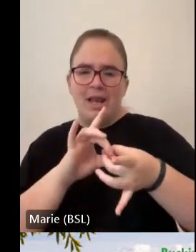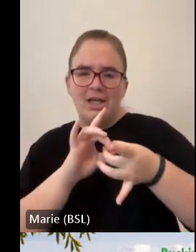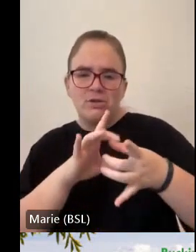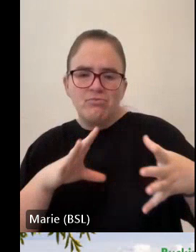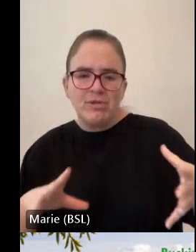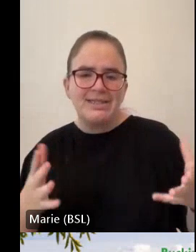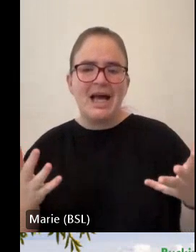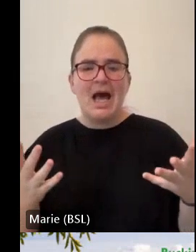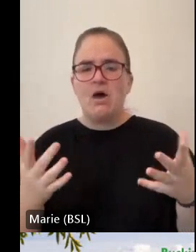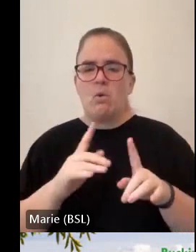time in our lives and.